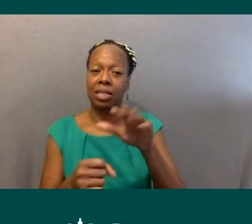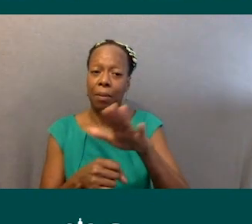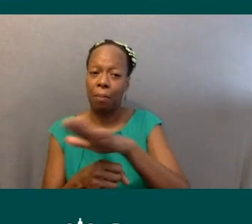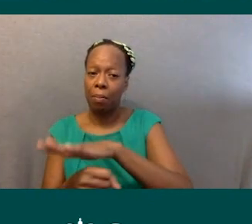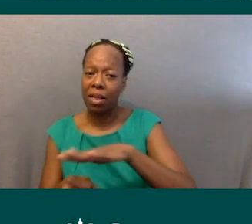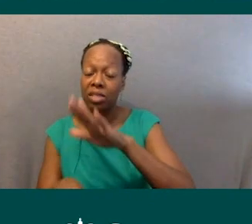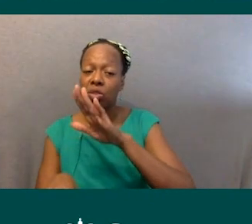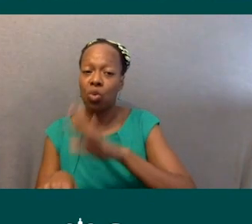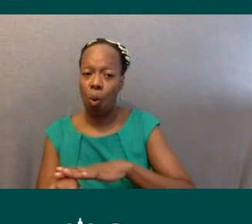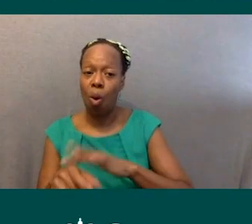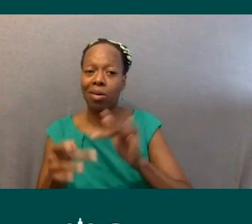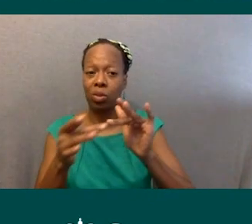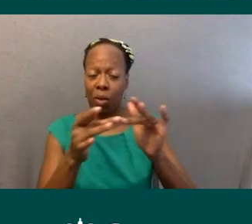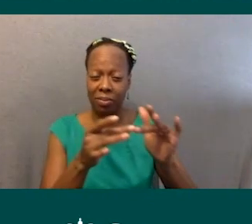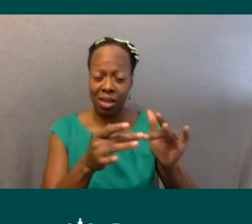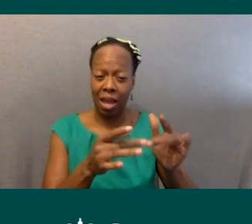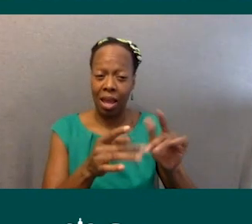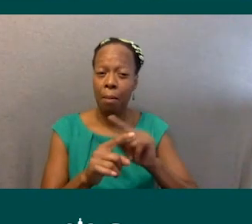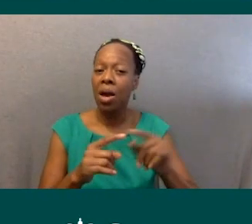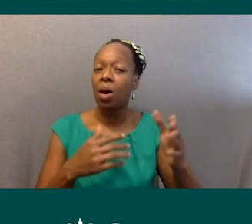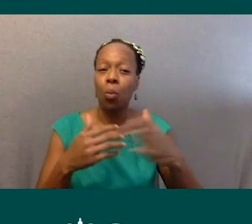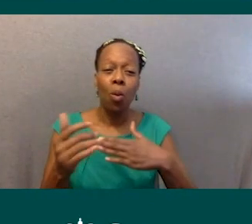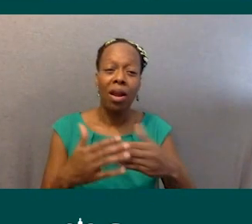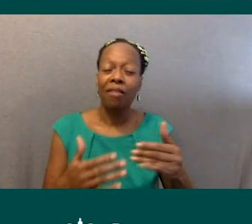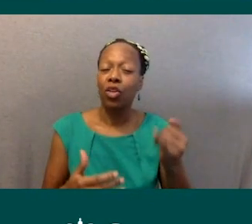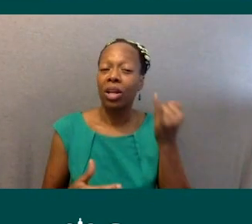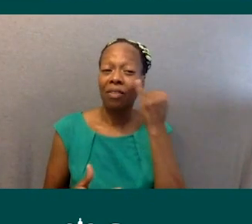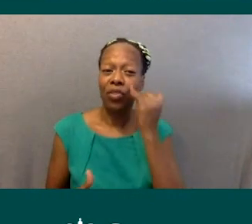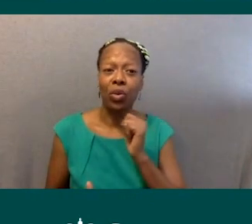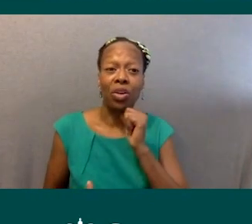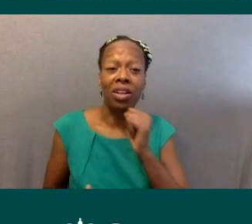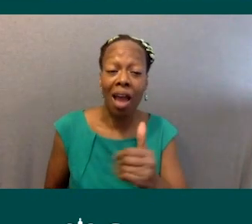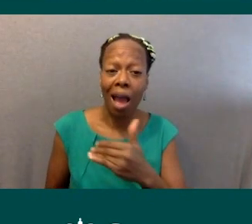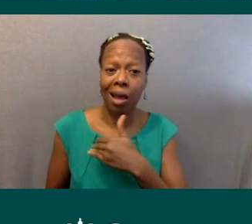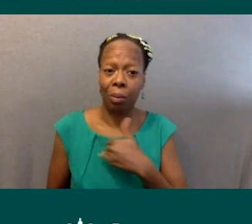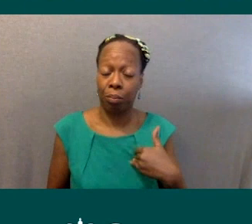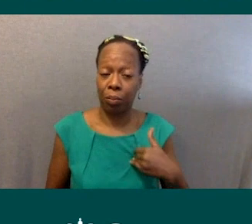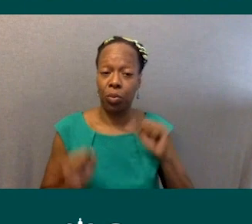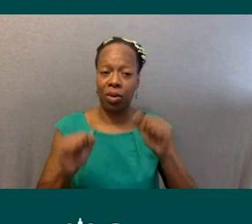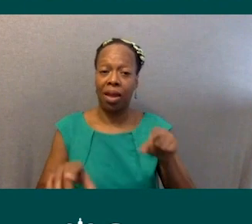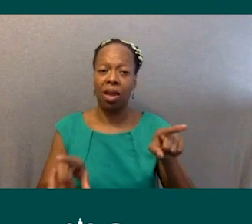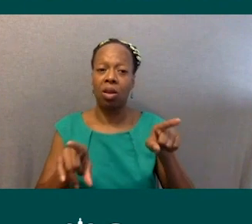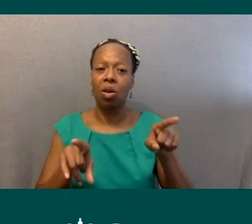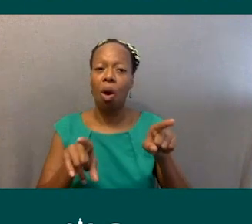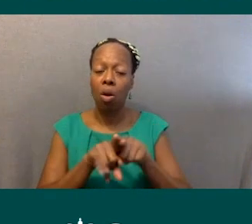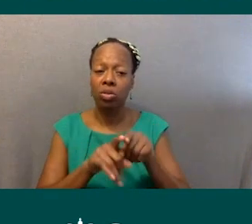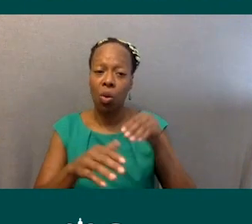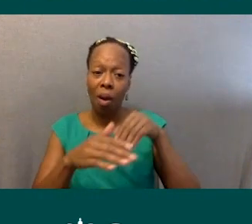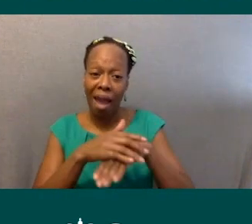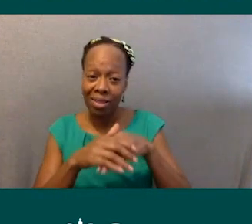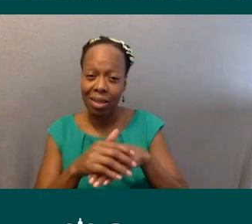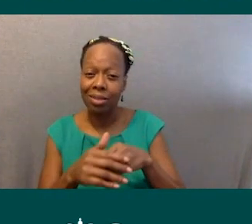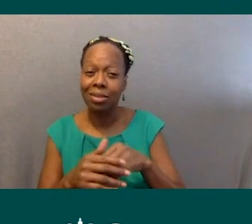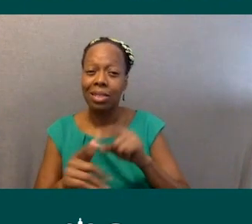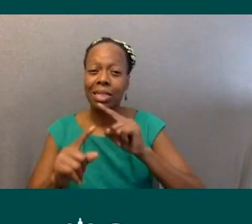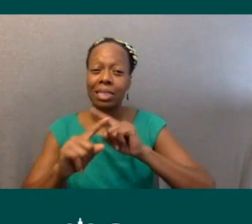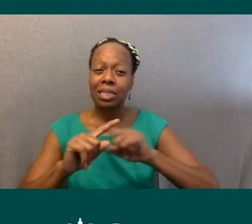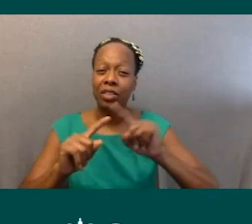tremendous amount of information about care options, efficacy of care options, care plans,